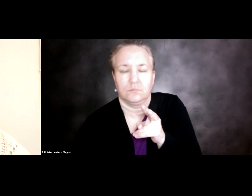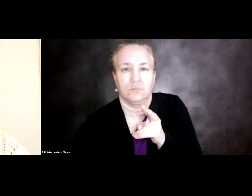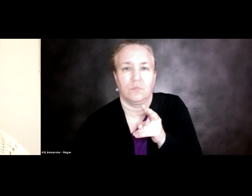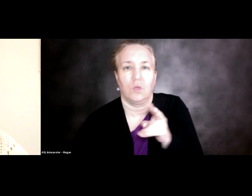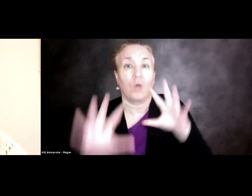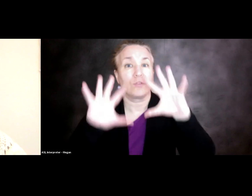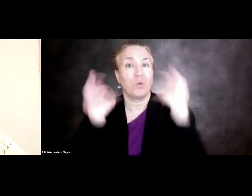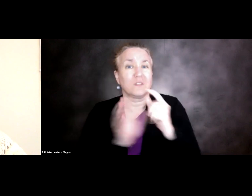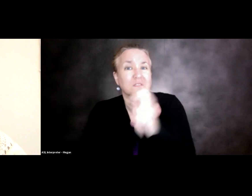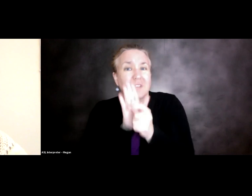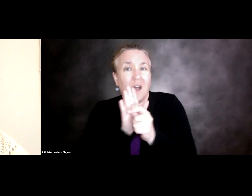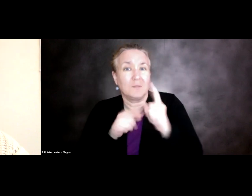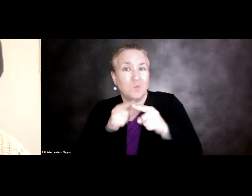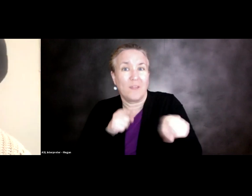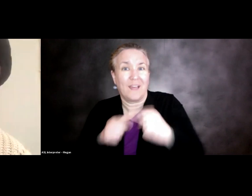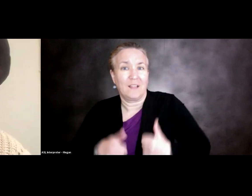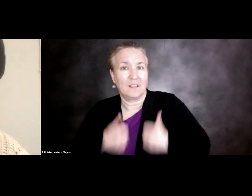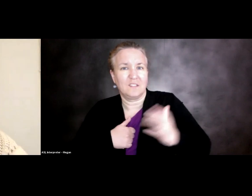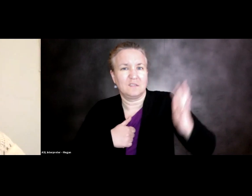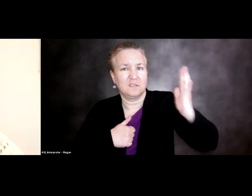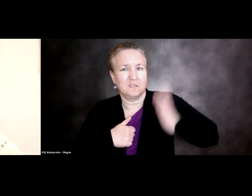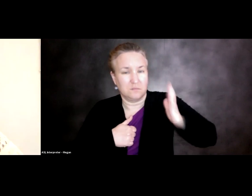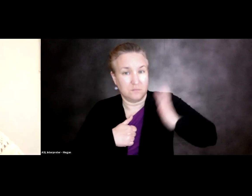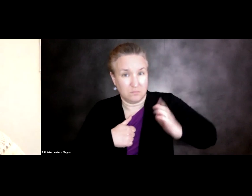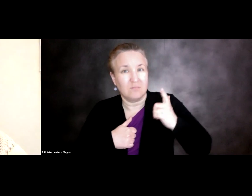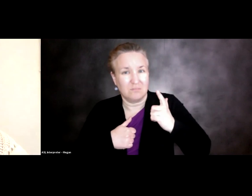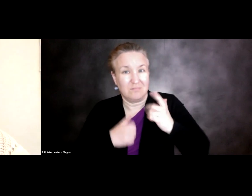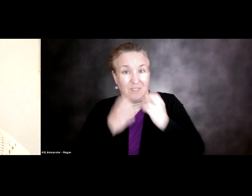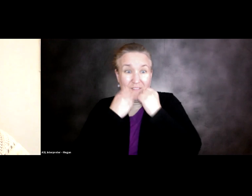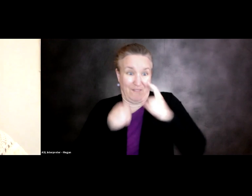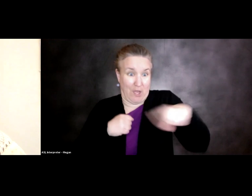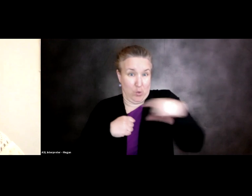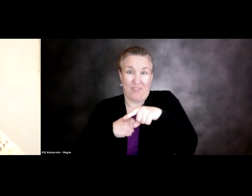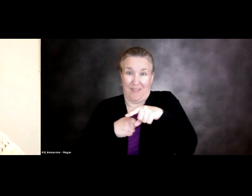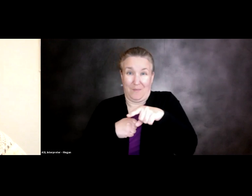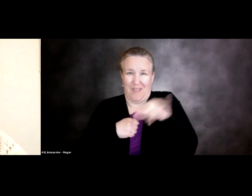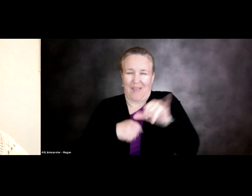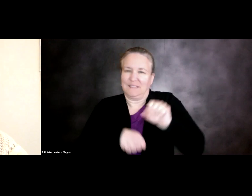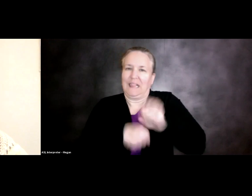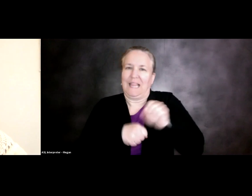valued them only as laboring bodies